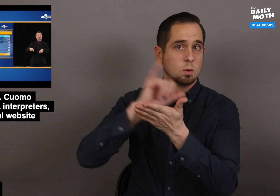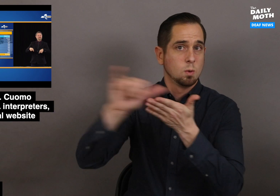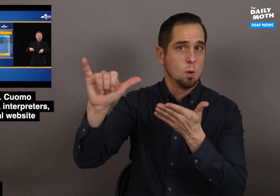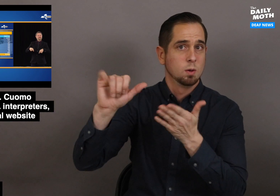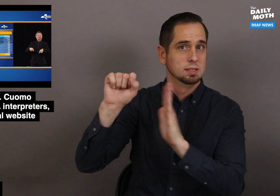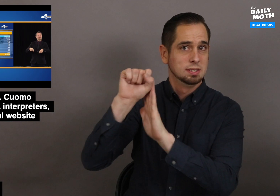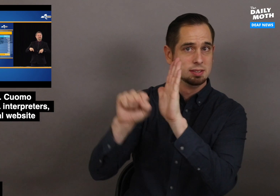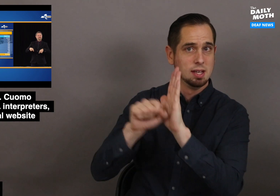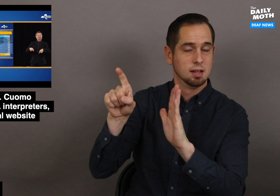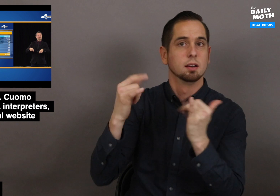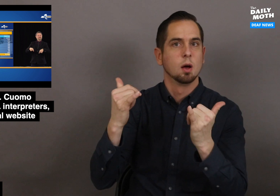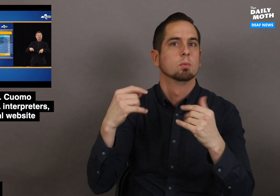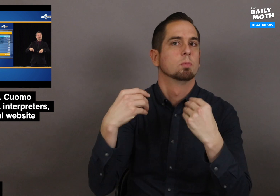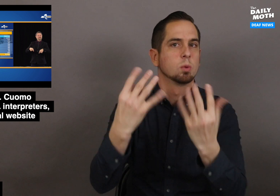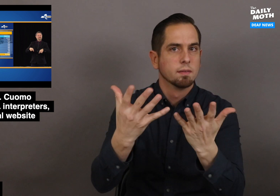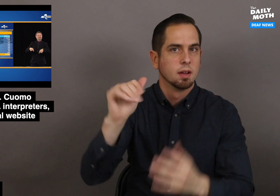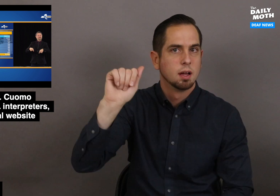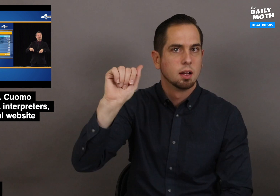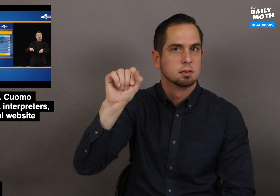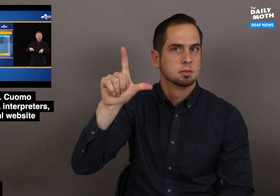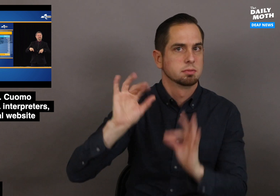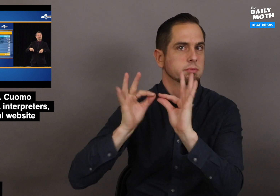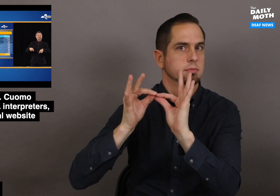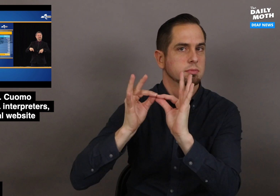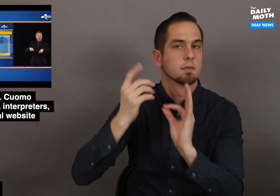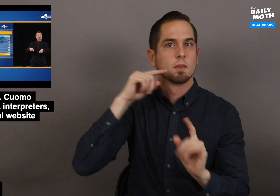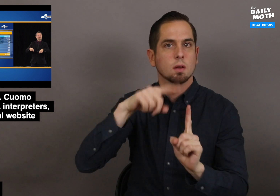The New York state now provides ASL interpreters for